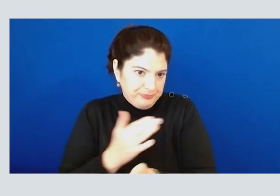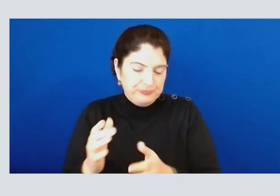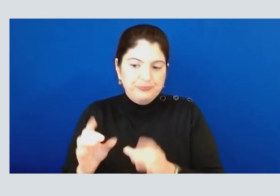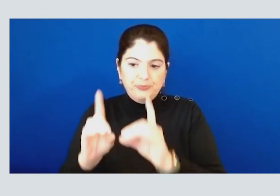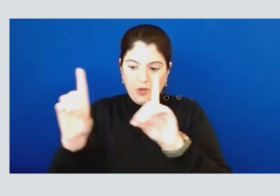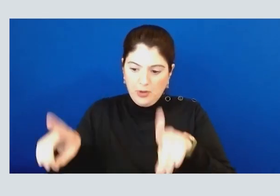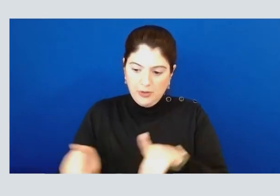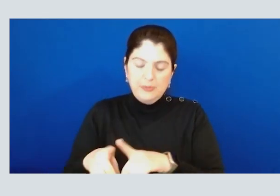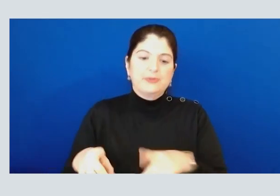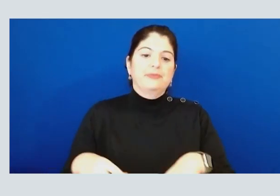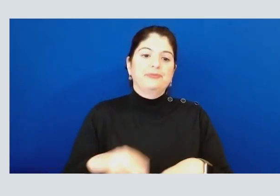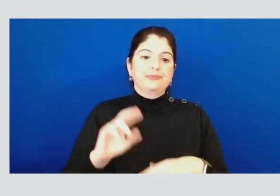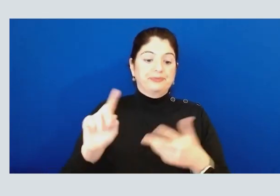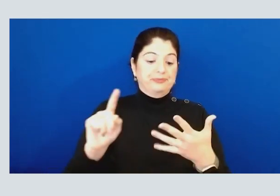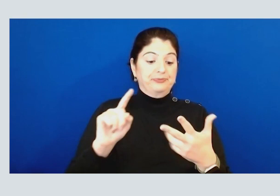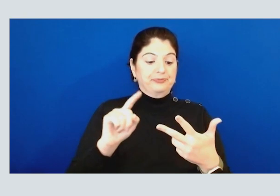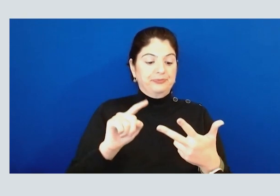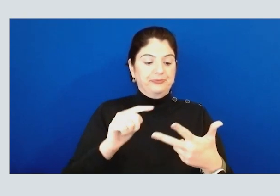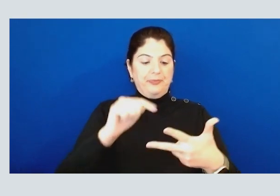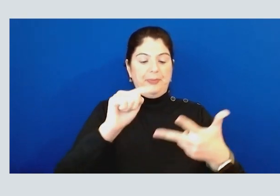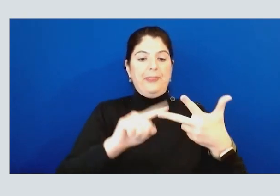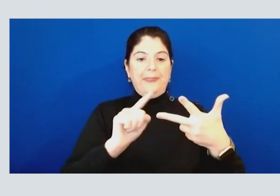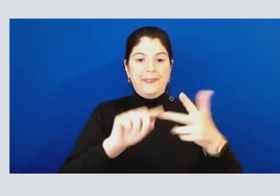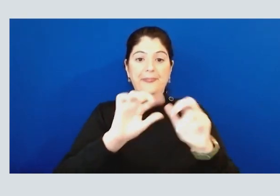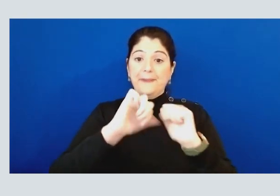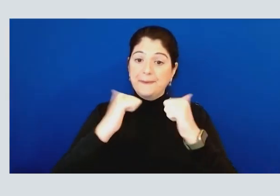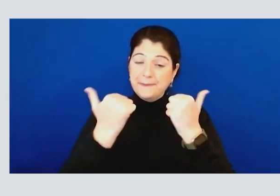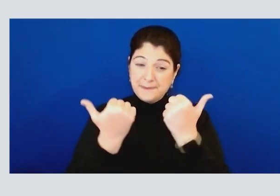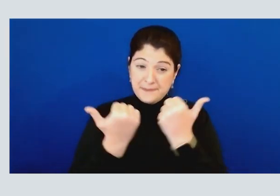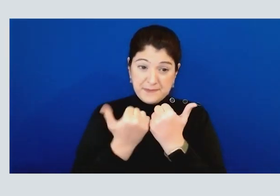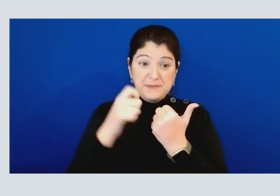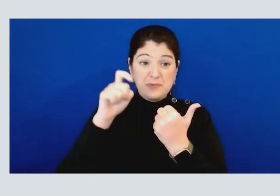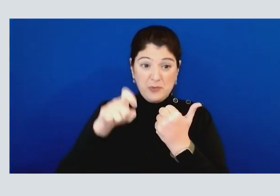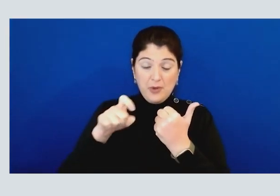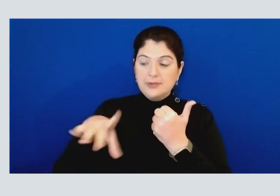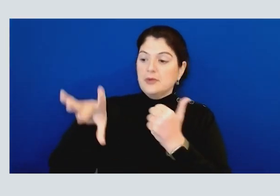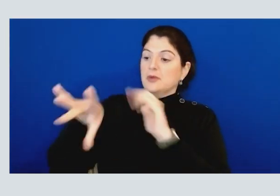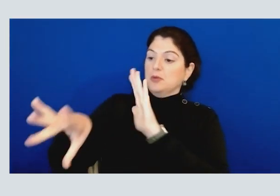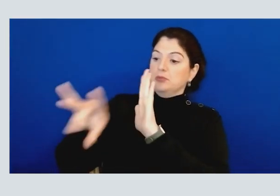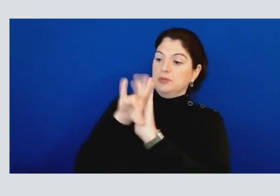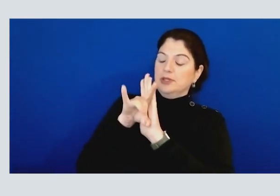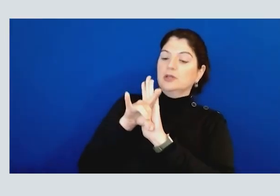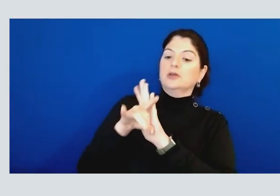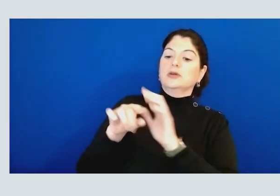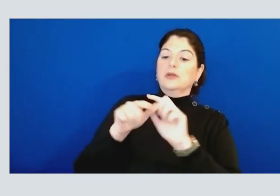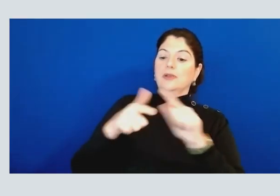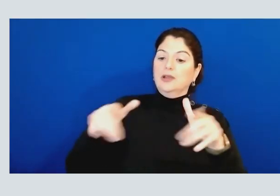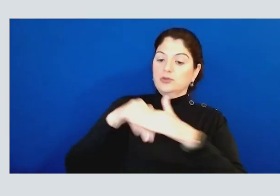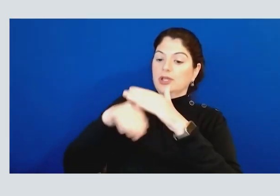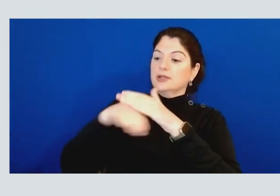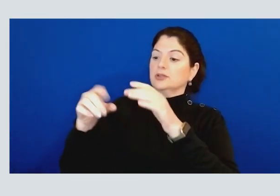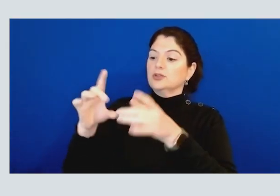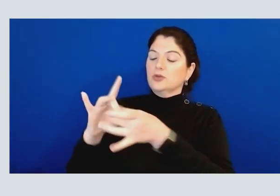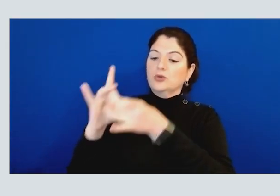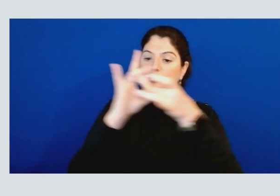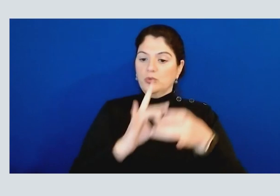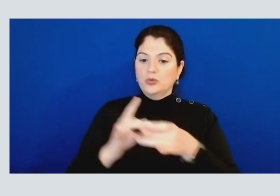For number three, agencies must choose a Language Access Coordinator who will work with the Office of Language Access